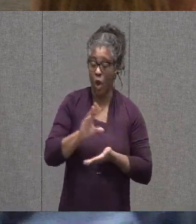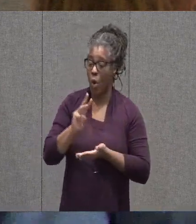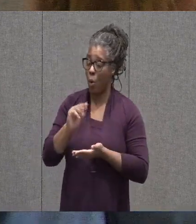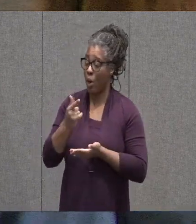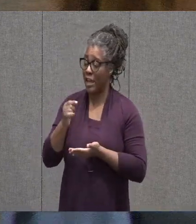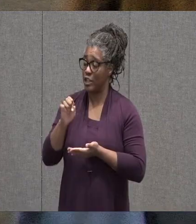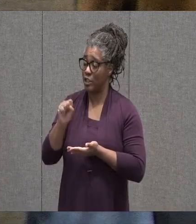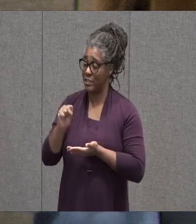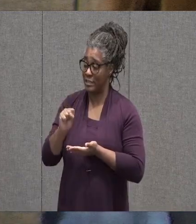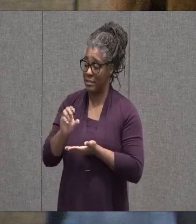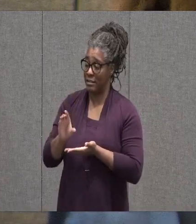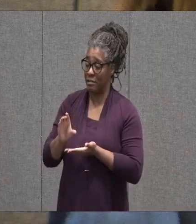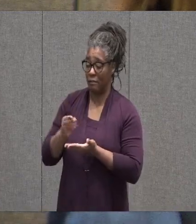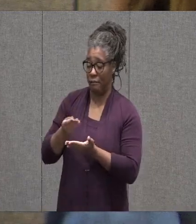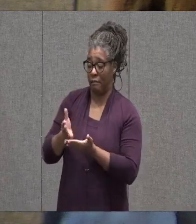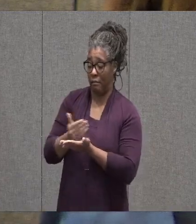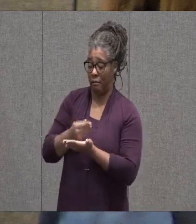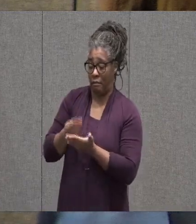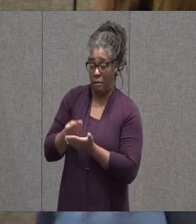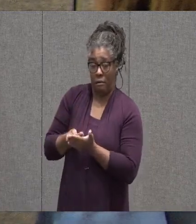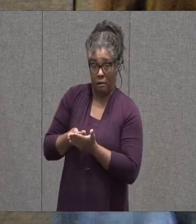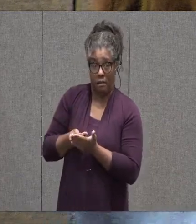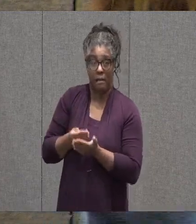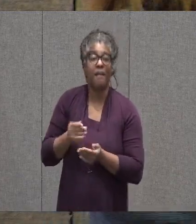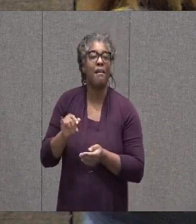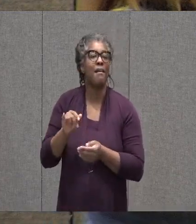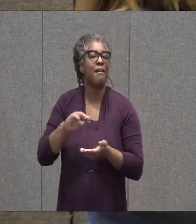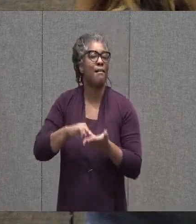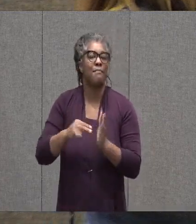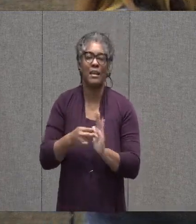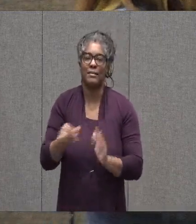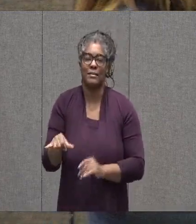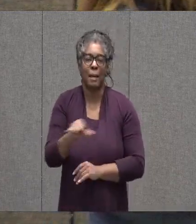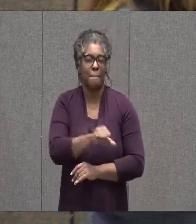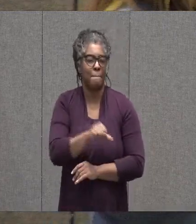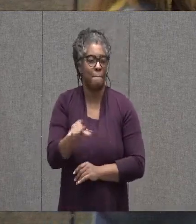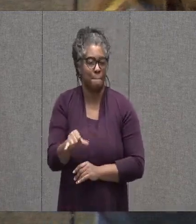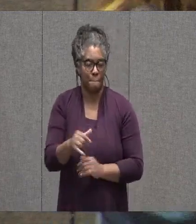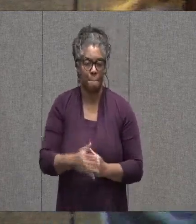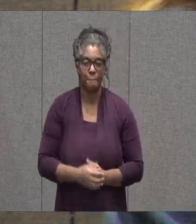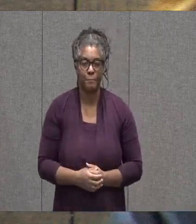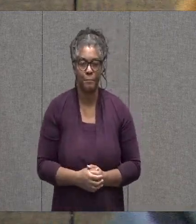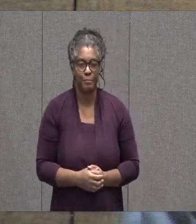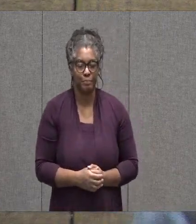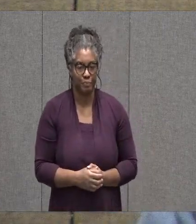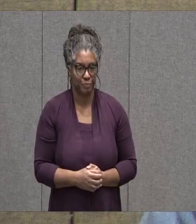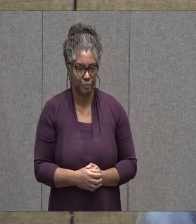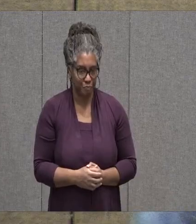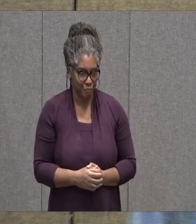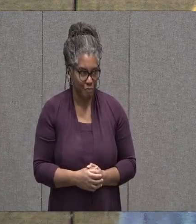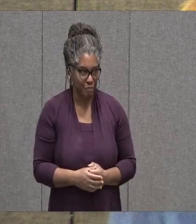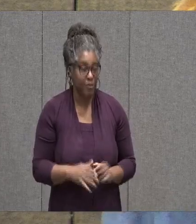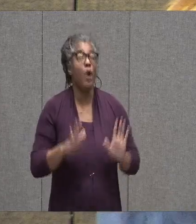Our next chapter is Goods and Services. Oh, but first, that reminds me, I told you I was gonna take some notes.